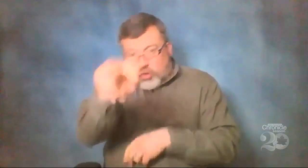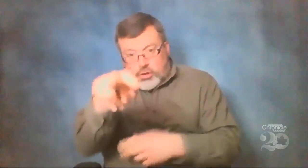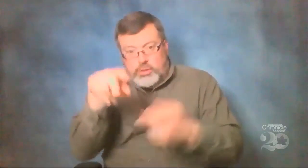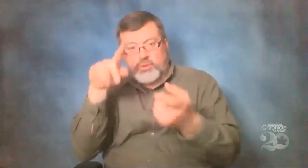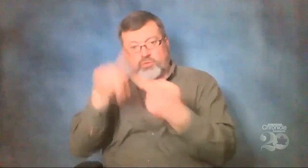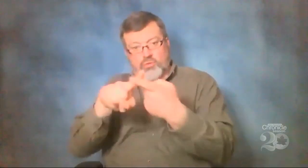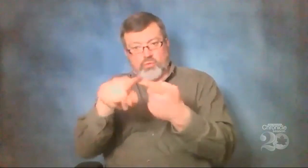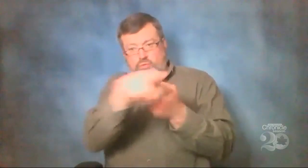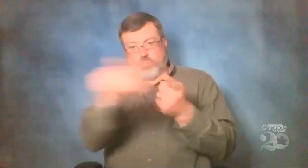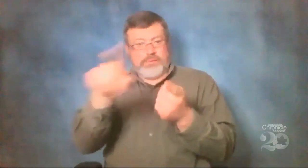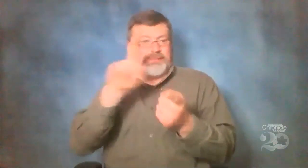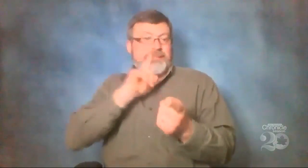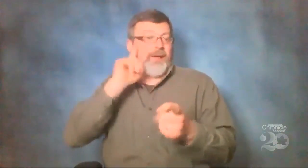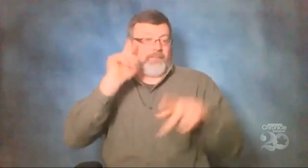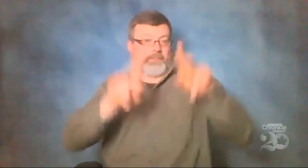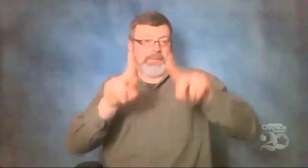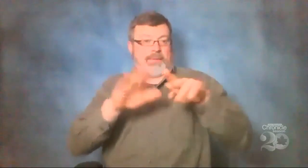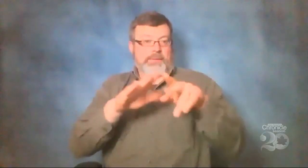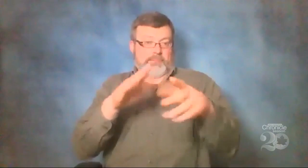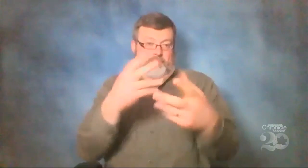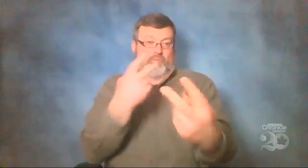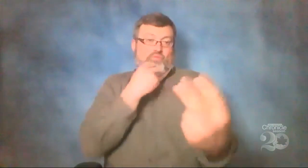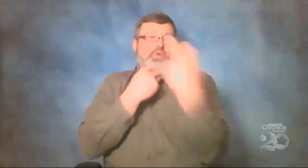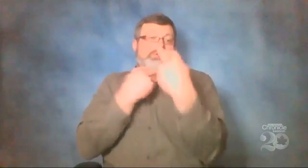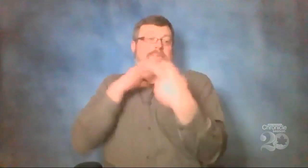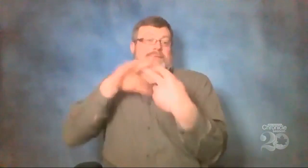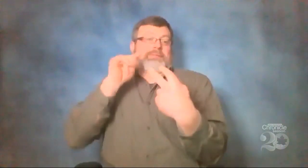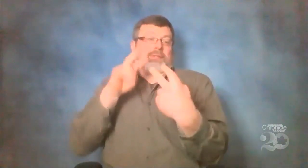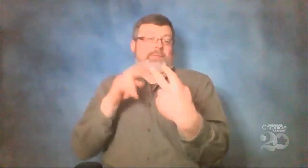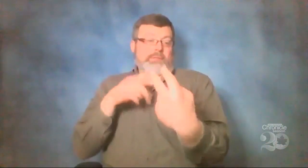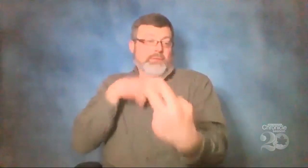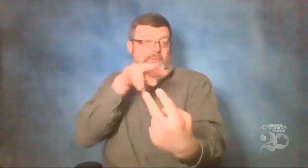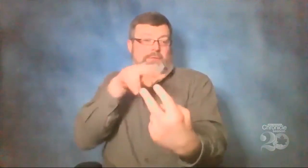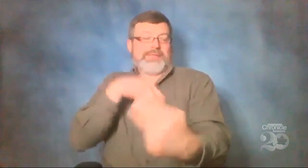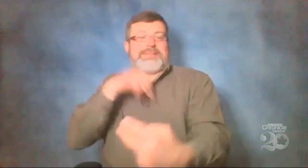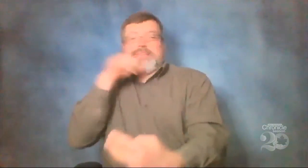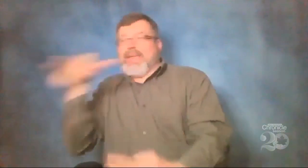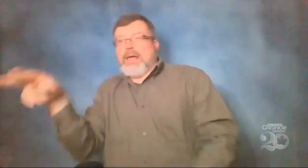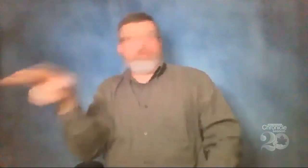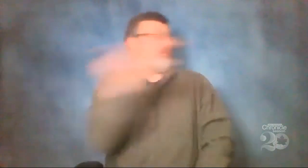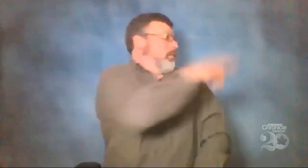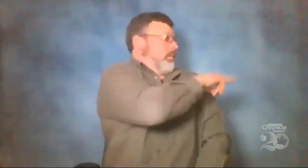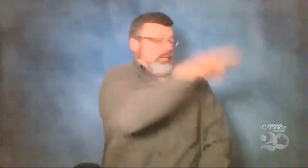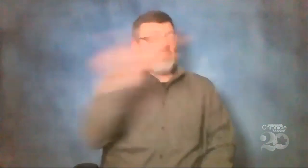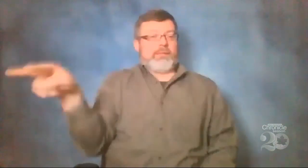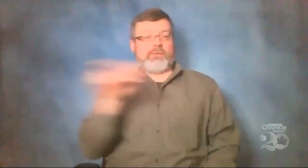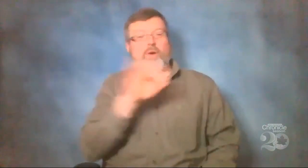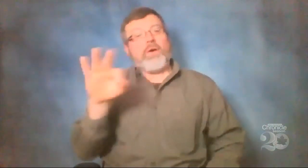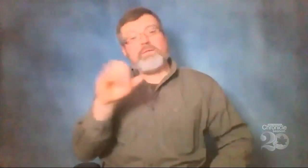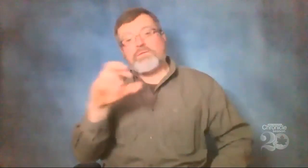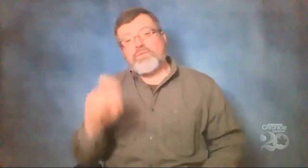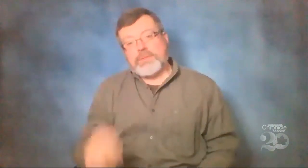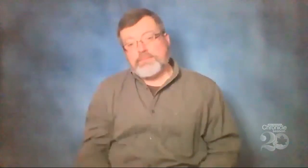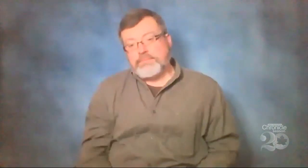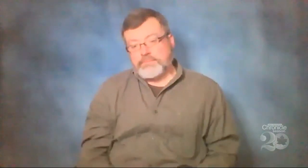INTERPRETERS IN THE BACK OF THE ROOM, FEEDING DAVID THE INFORMATION. WHEN I LOOK AT THEM TO GET MY FEED, I WILL BE LOOKING